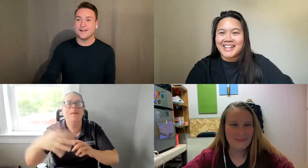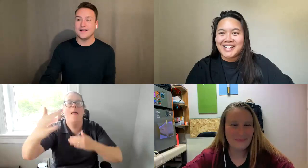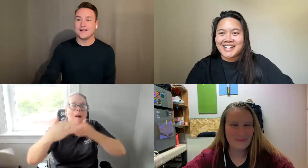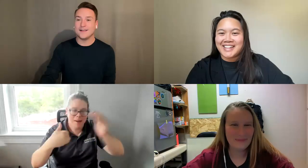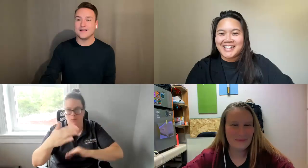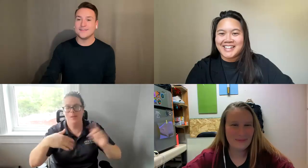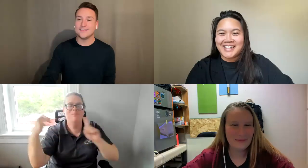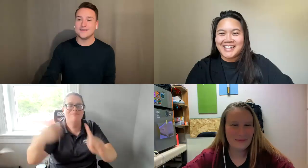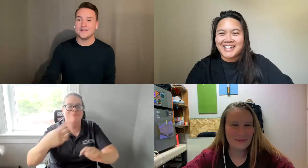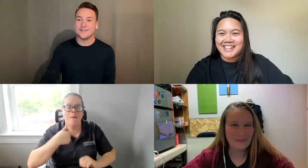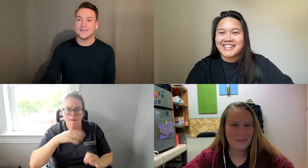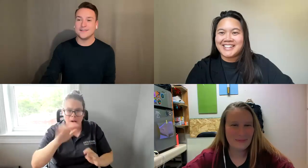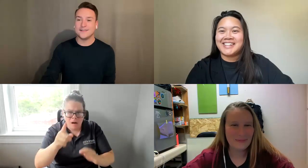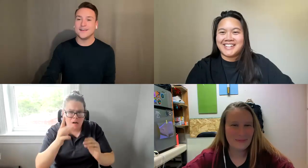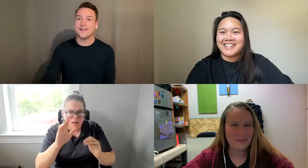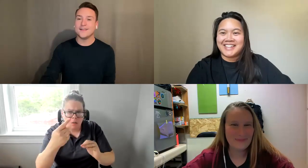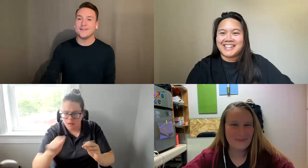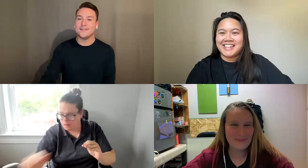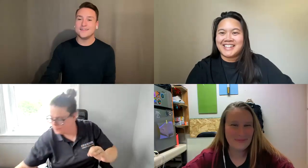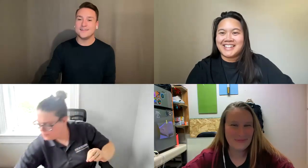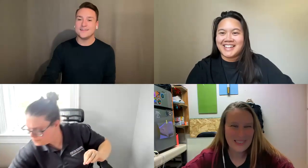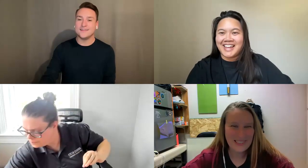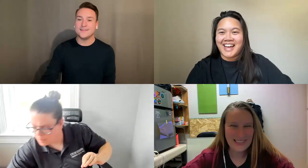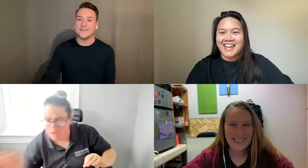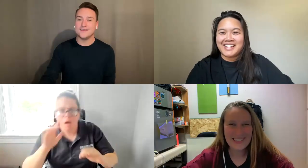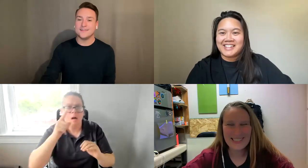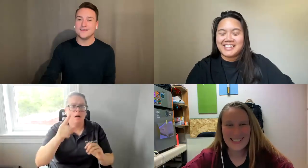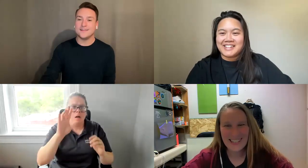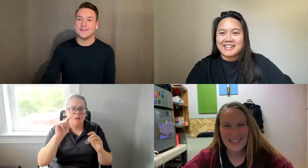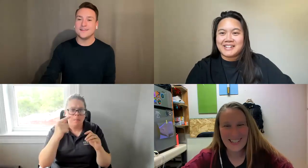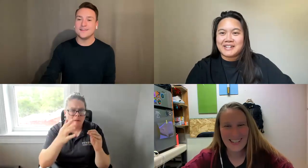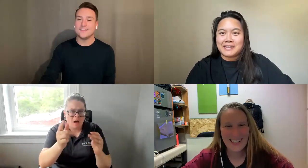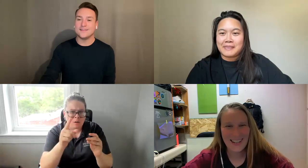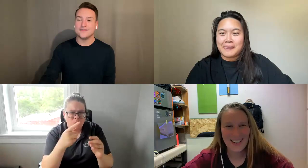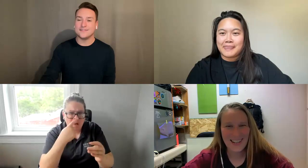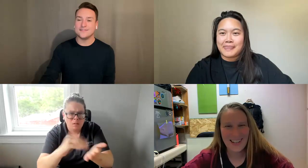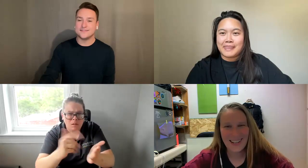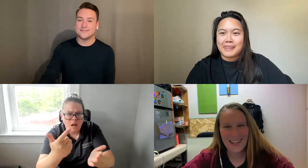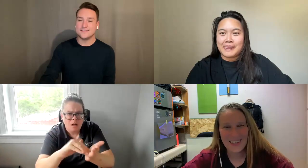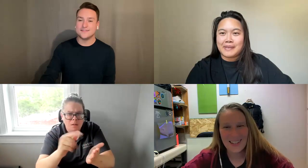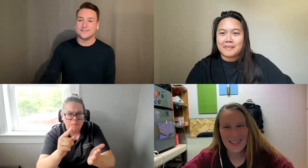He's a good boy but needs more training.